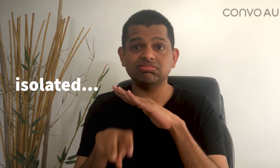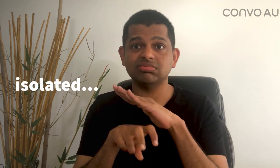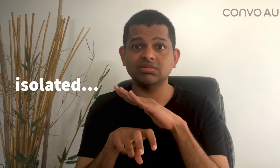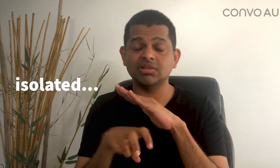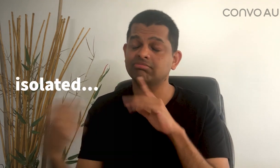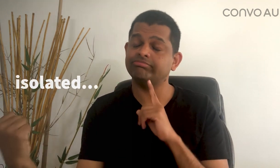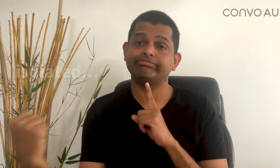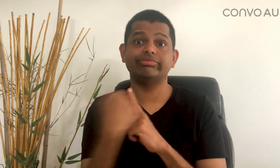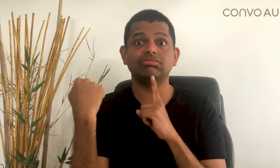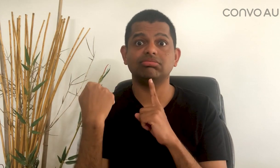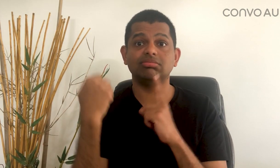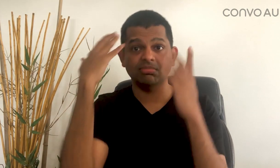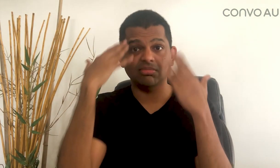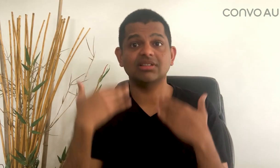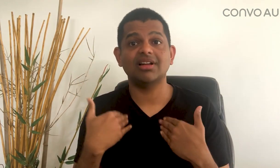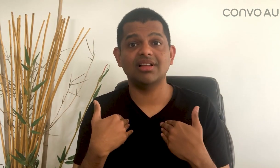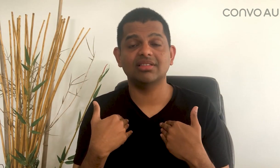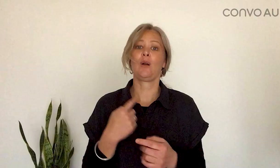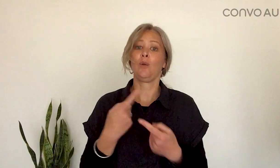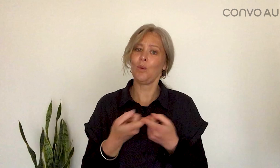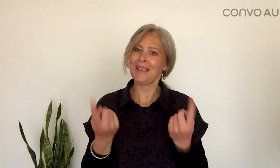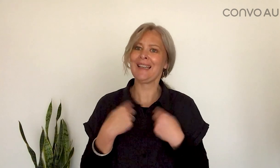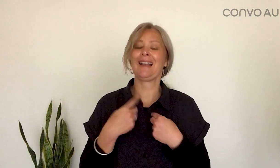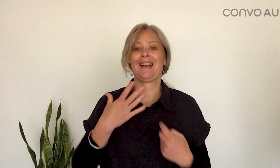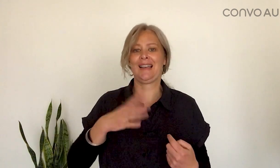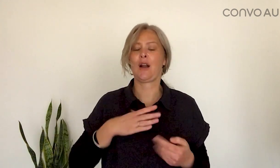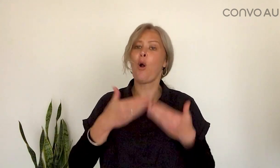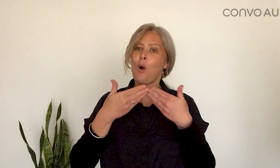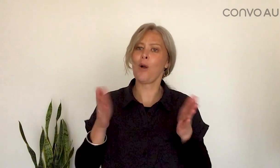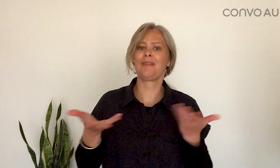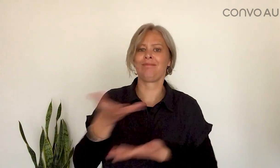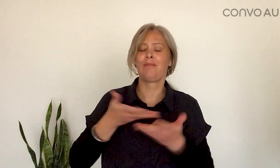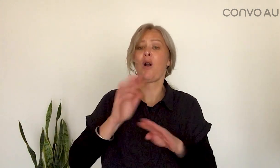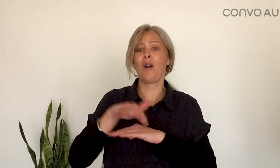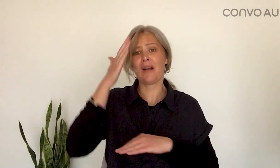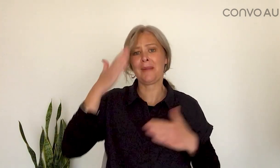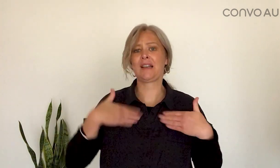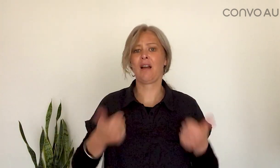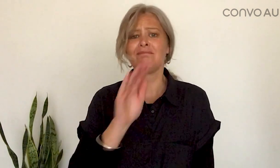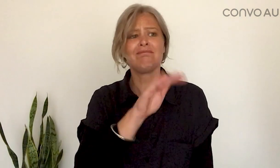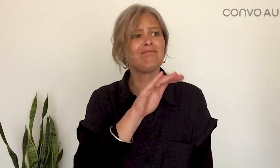especially from our Deaf community do not help. We need to have open conversations about our mental health